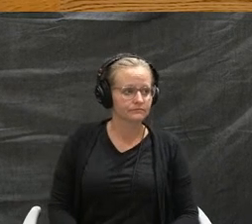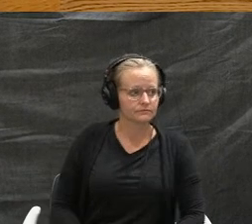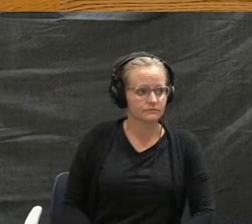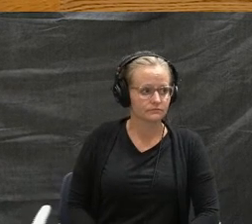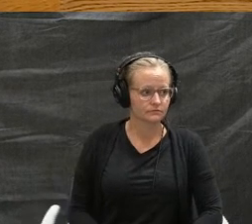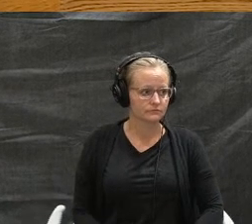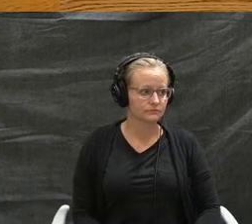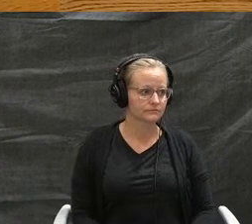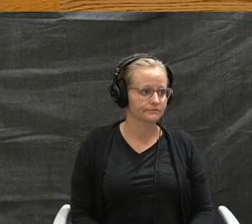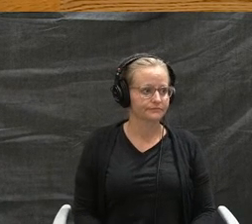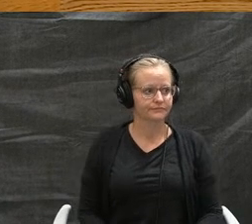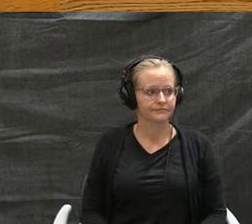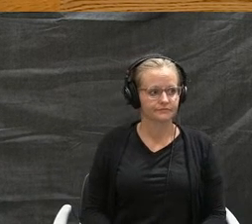Does anybody else have any questions?